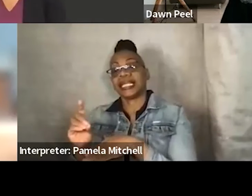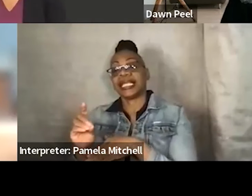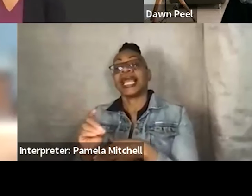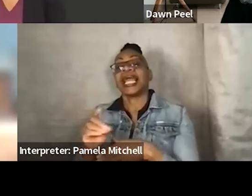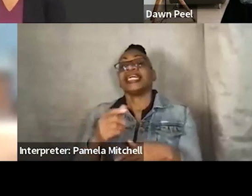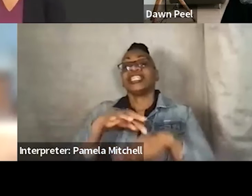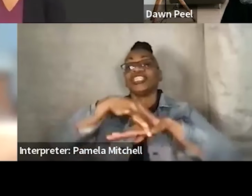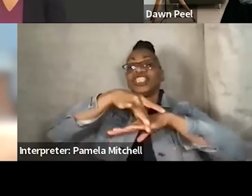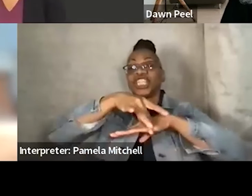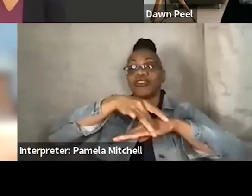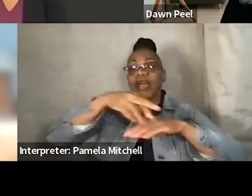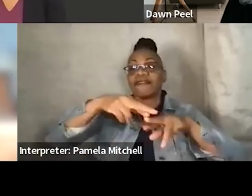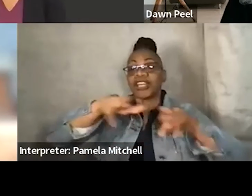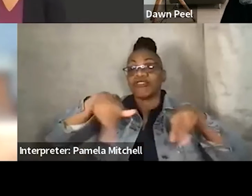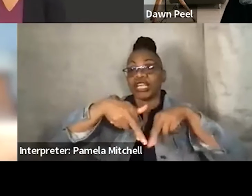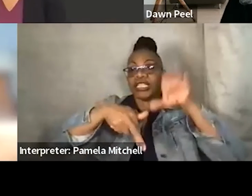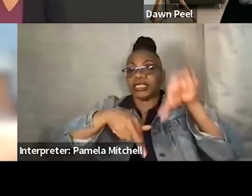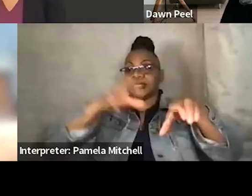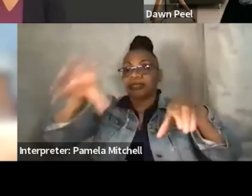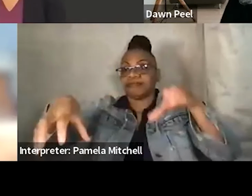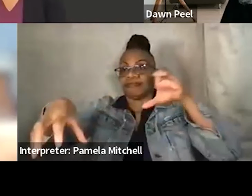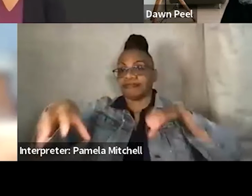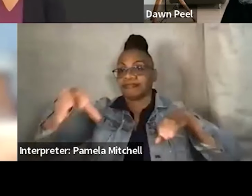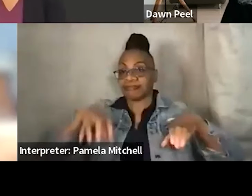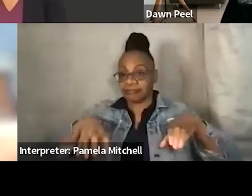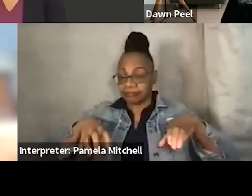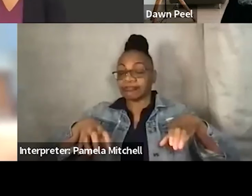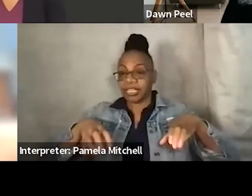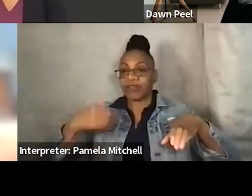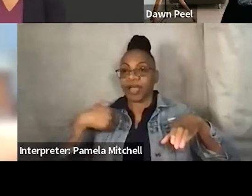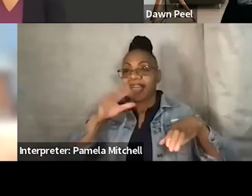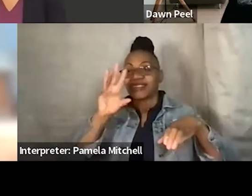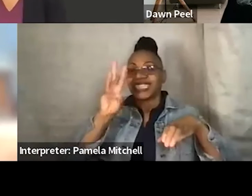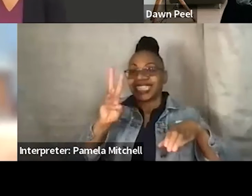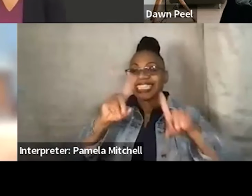And so we have six different teams or groups of teams.